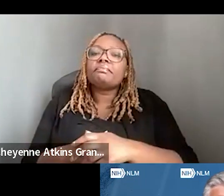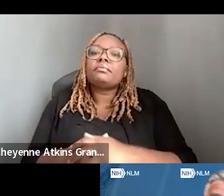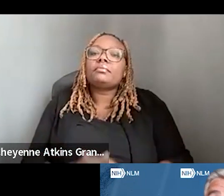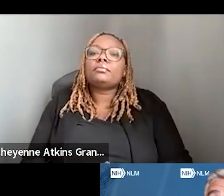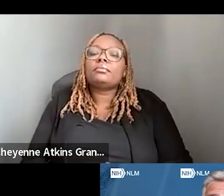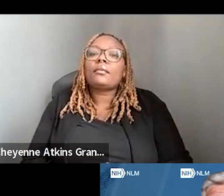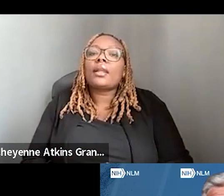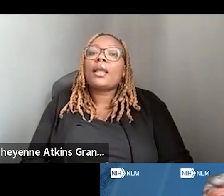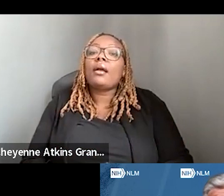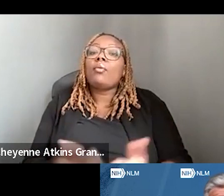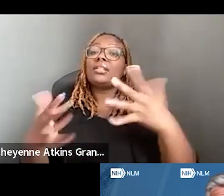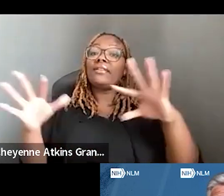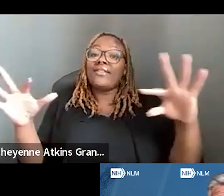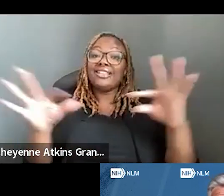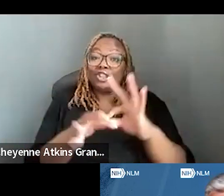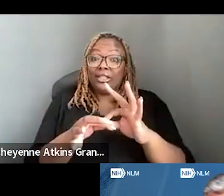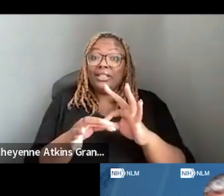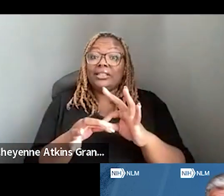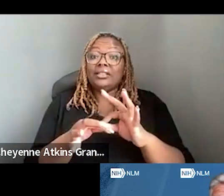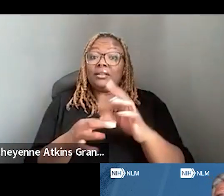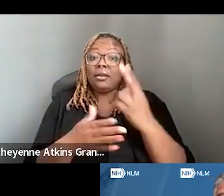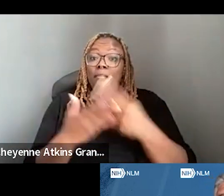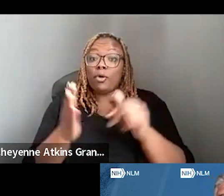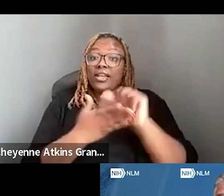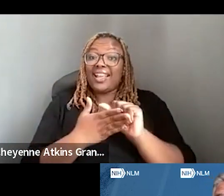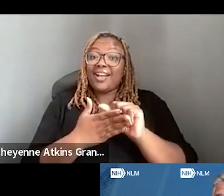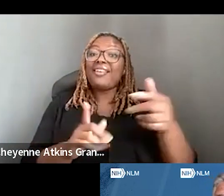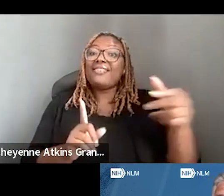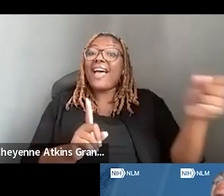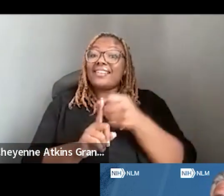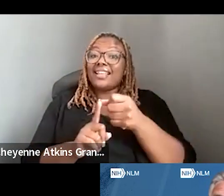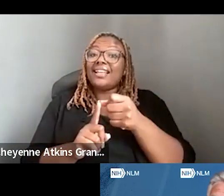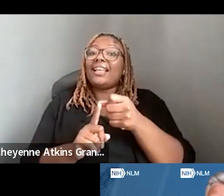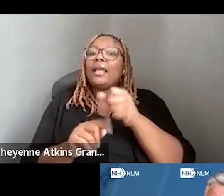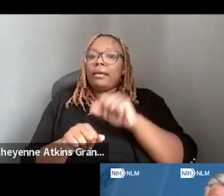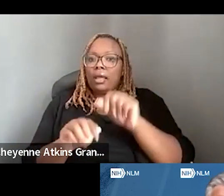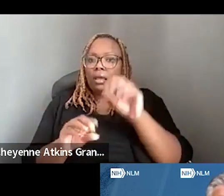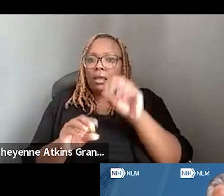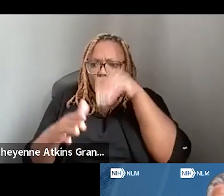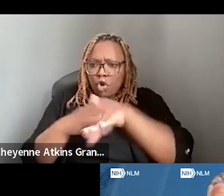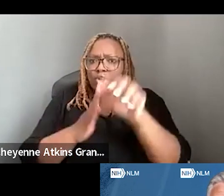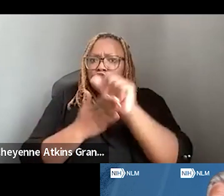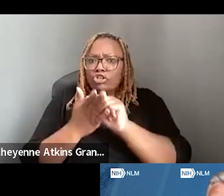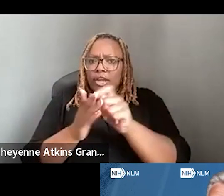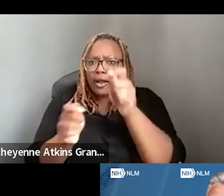Once they've been linked, now that delegate can operate on your SciENcv and can make changes.